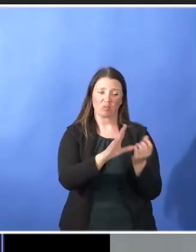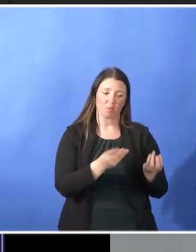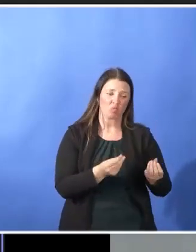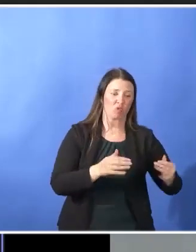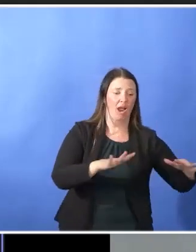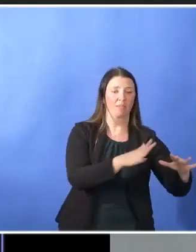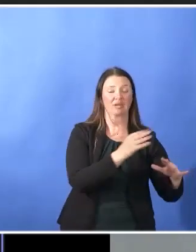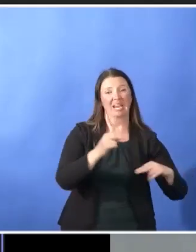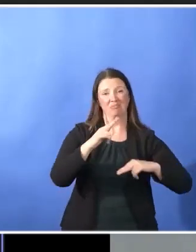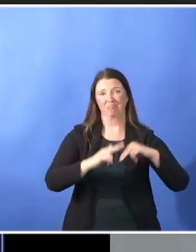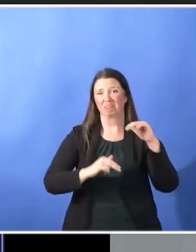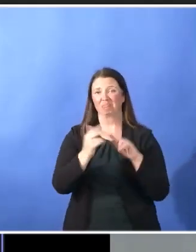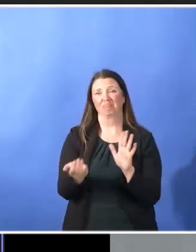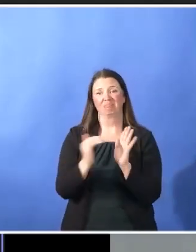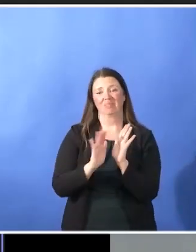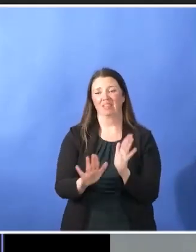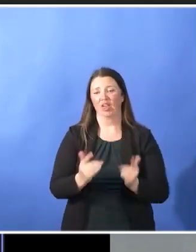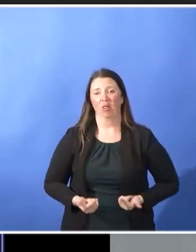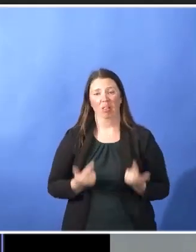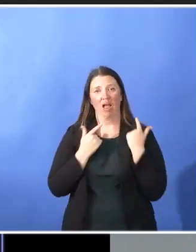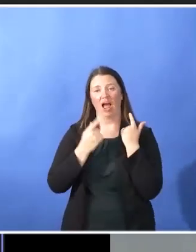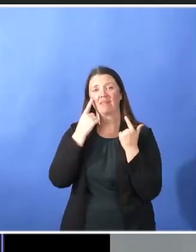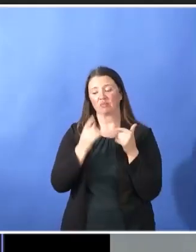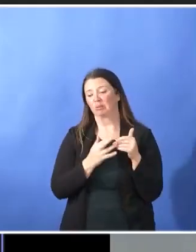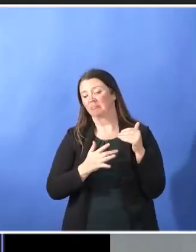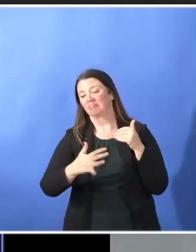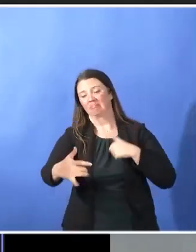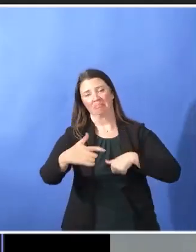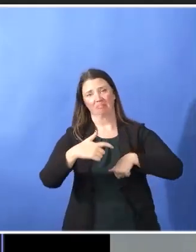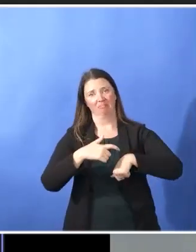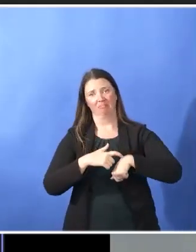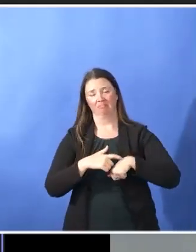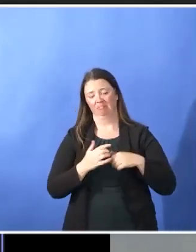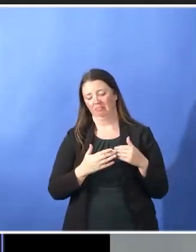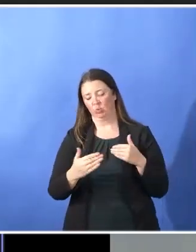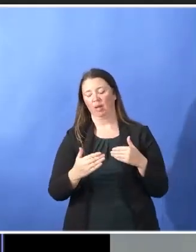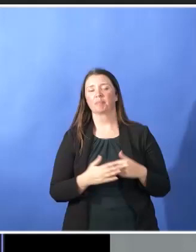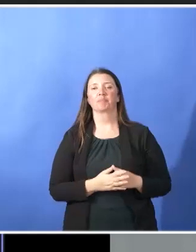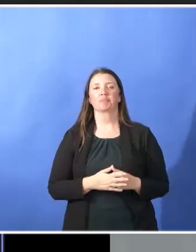THESE EVENTS AFFECT EVERY CORNER OF OUR COUNTRY. IT HAS NEVER BEEN MORE IMPORTANT THAT ALL AMERICANS